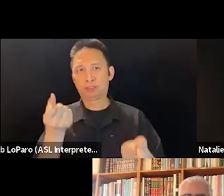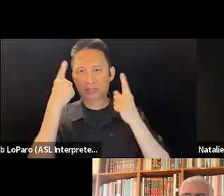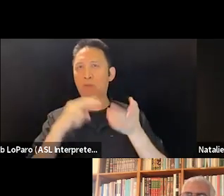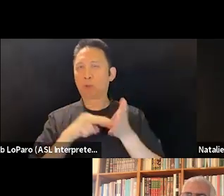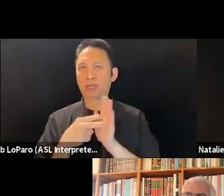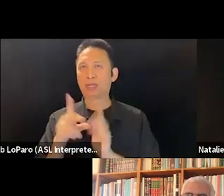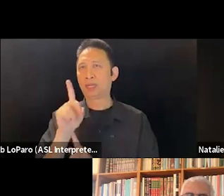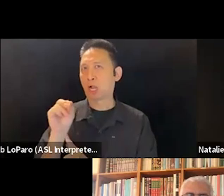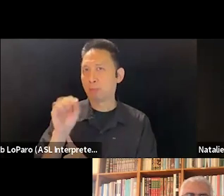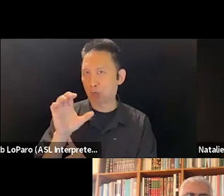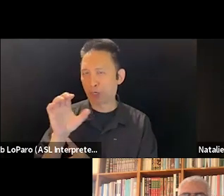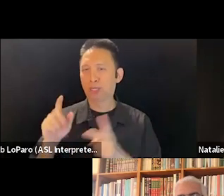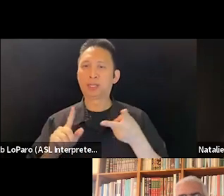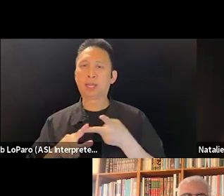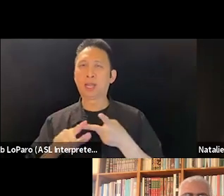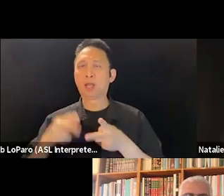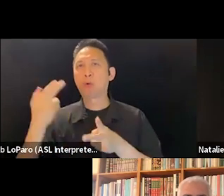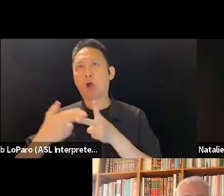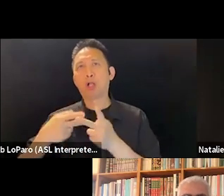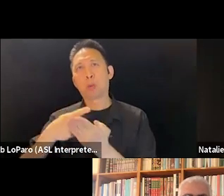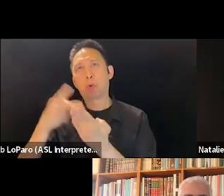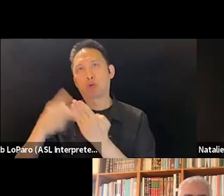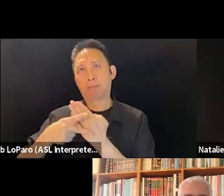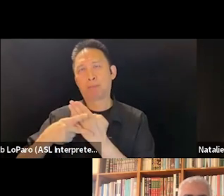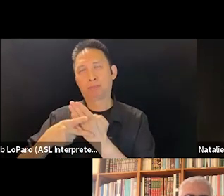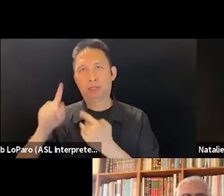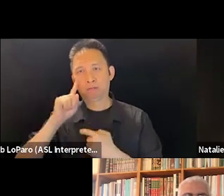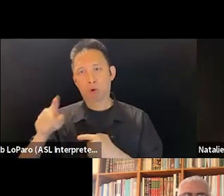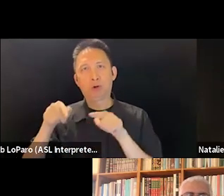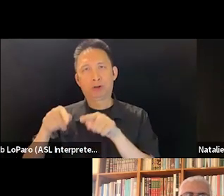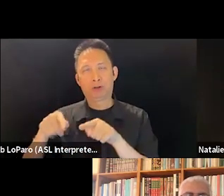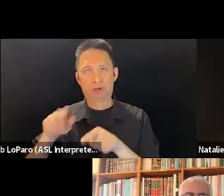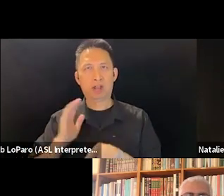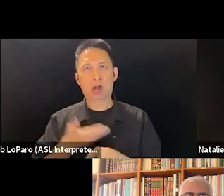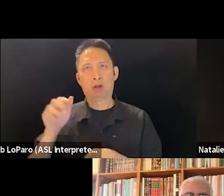and what we called for example program on the news TV. So two different things.